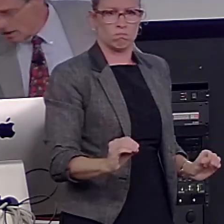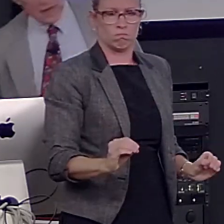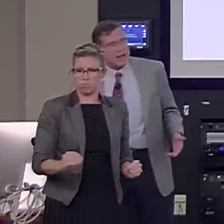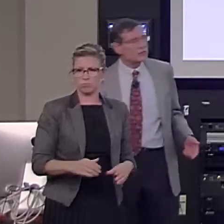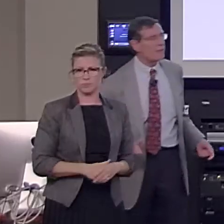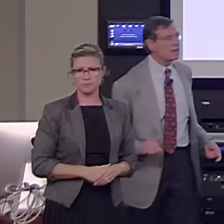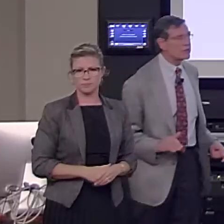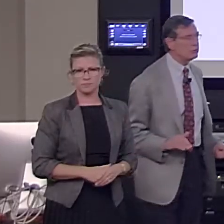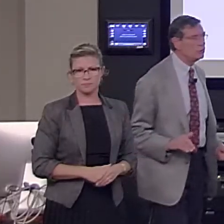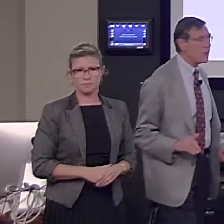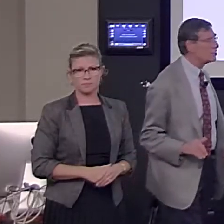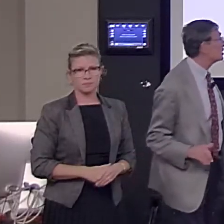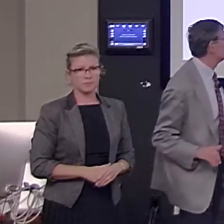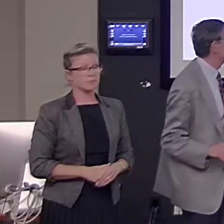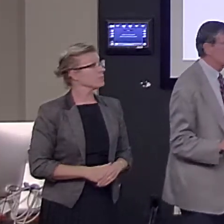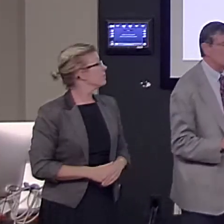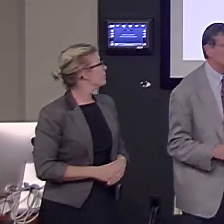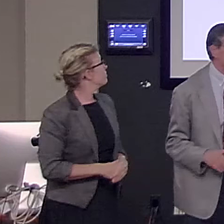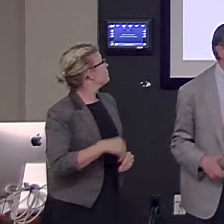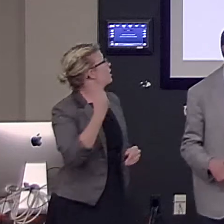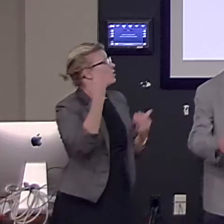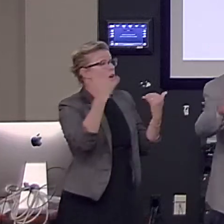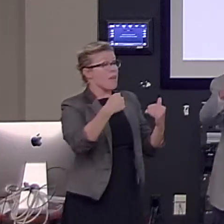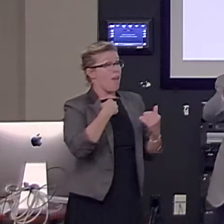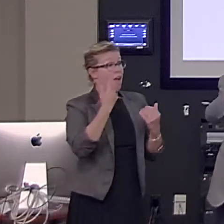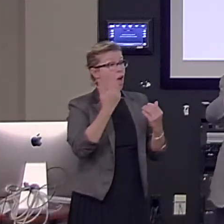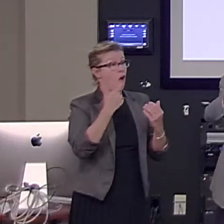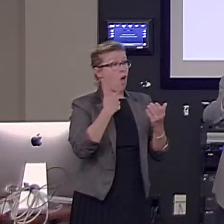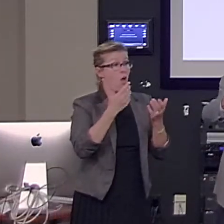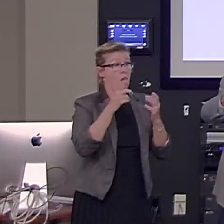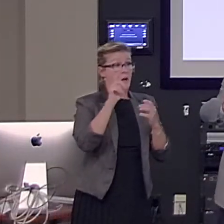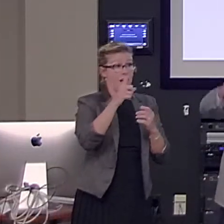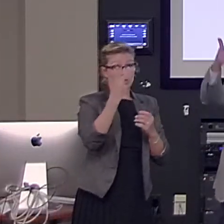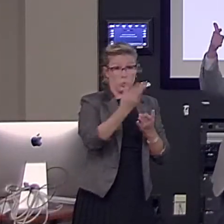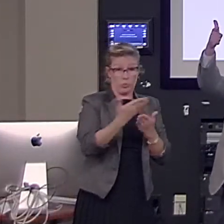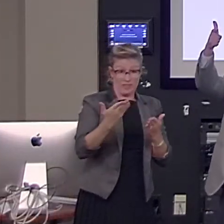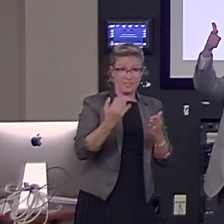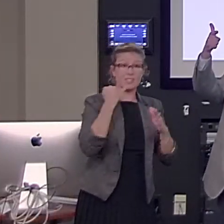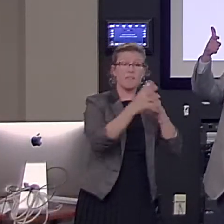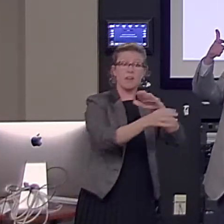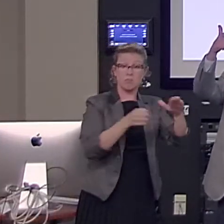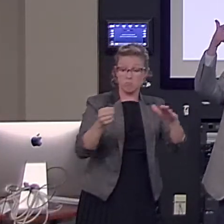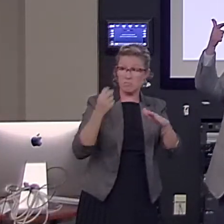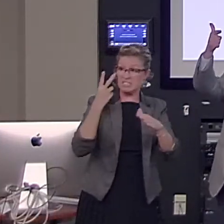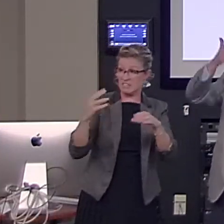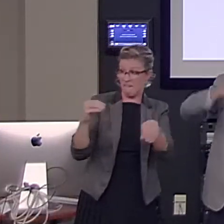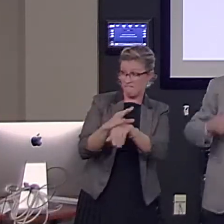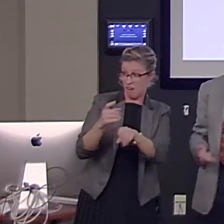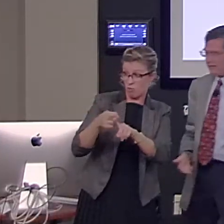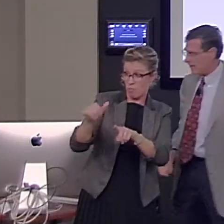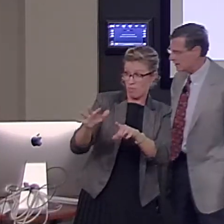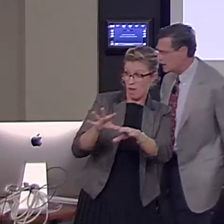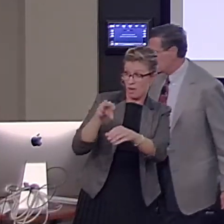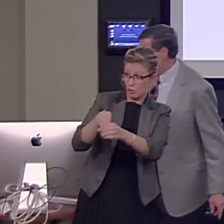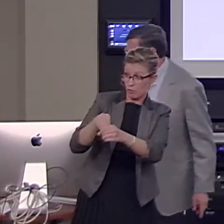Okay. So I'm asking two questions The first question, was there an intervention effect? And the next question is, was there a timing effect?